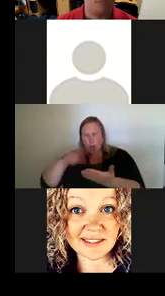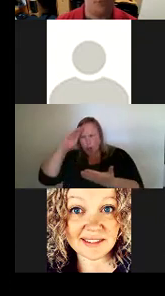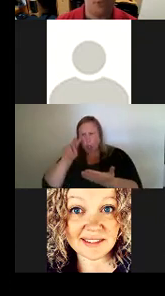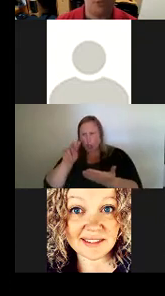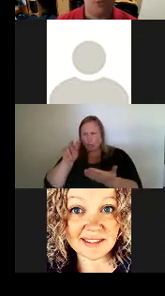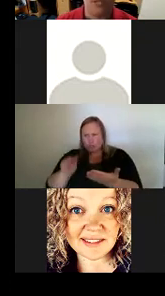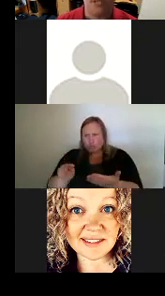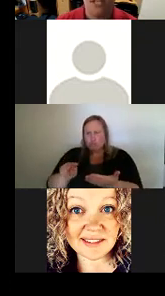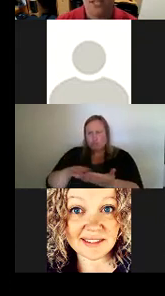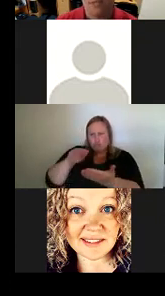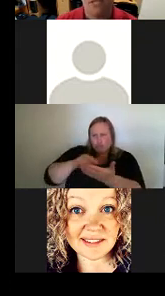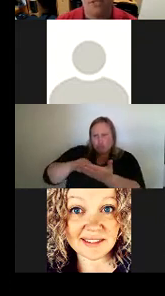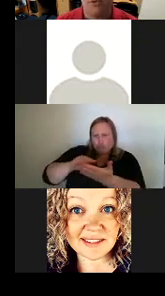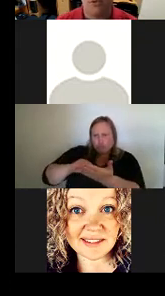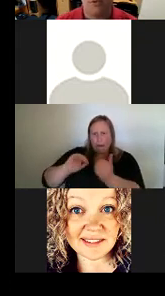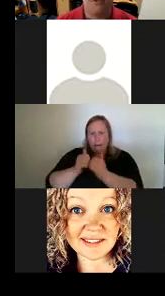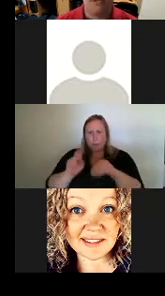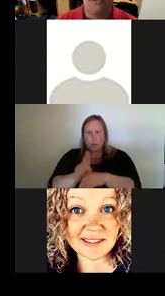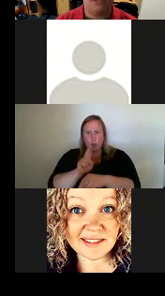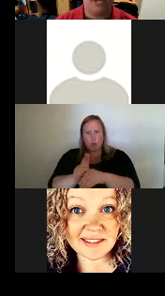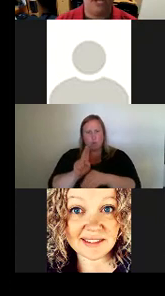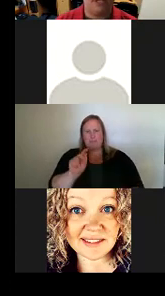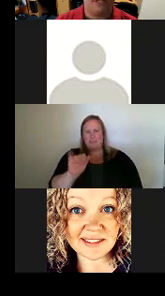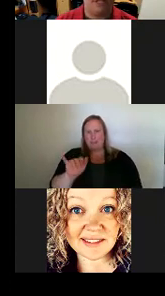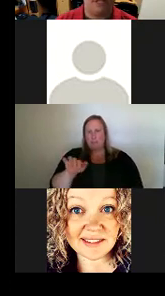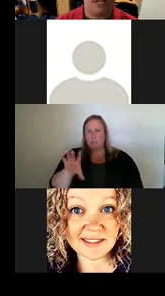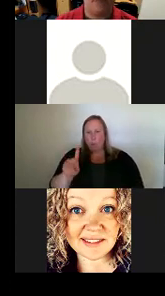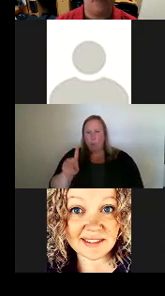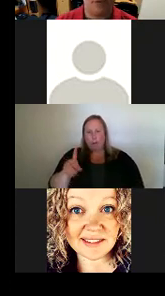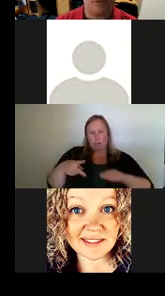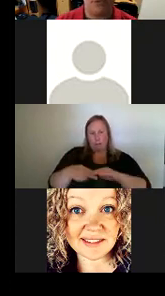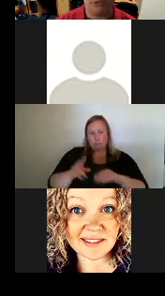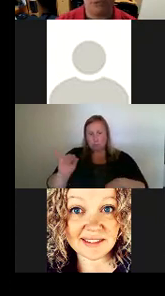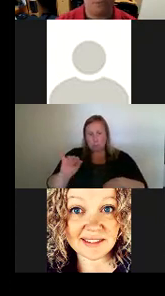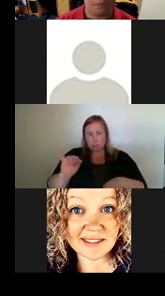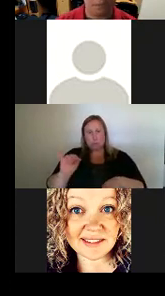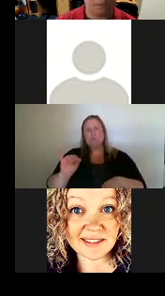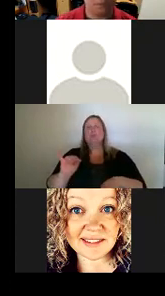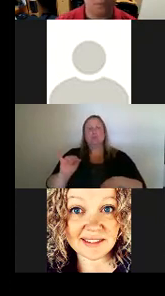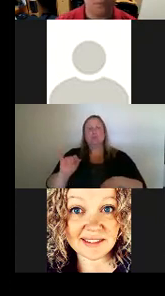NEW TO IT, AND MAKING SURE THAT TRAINING IS SET UP FOR A NEW USER.